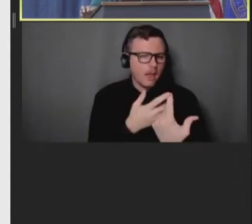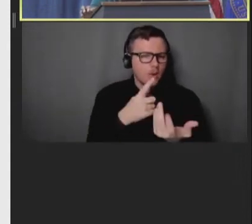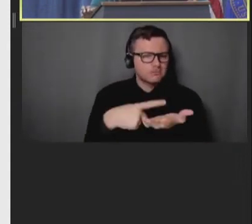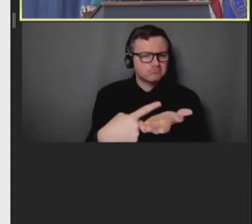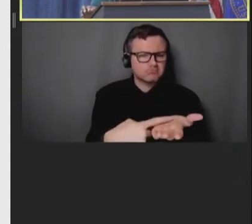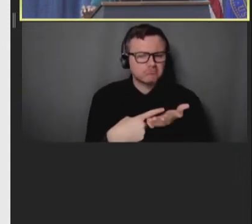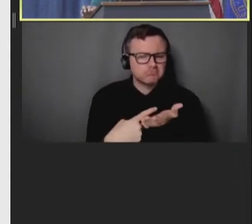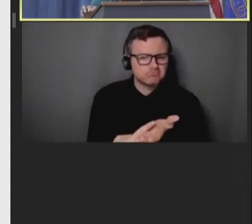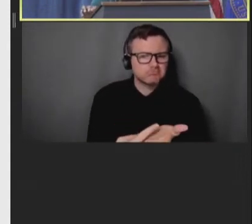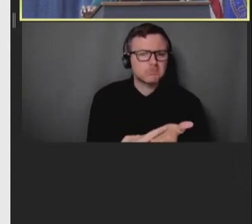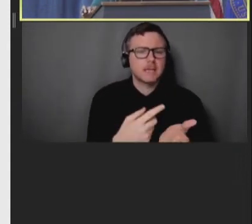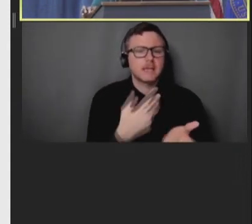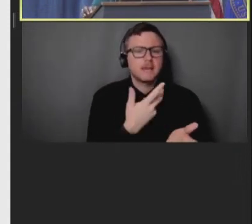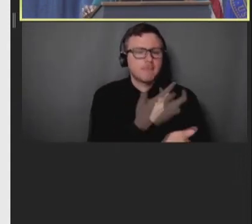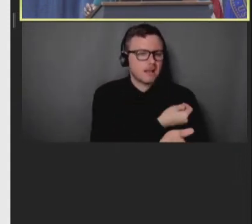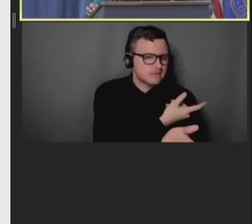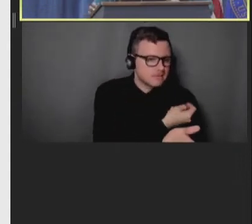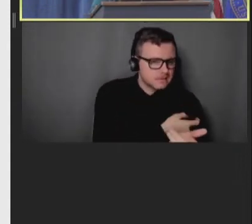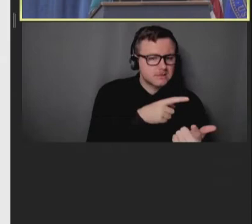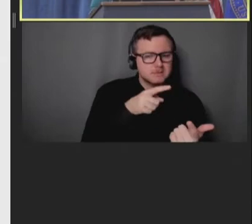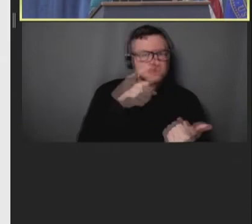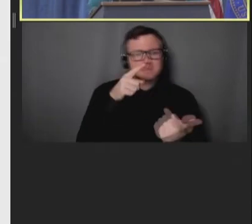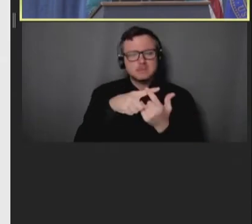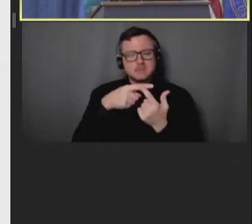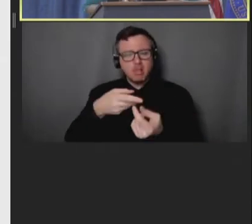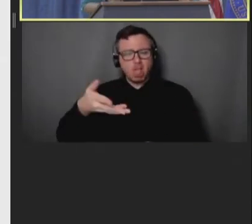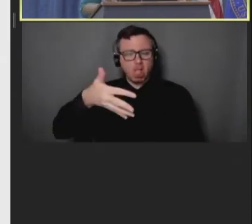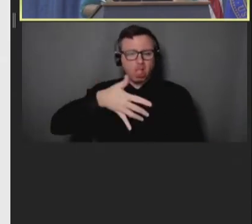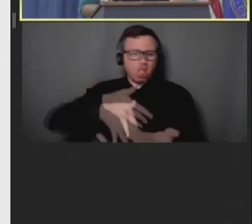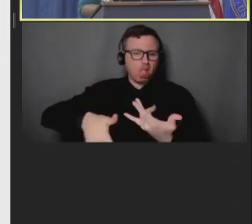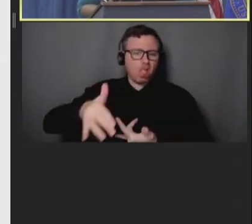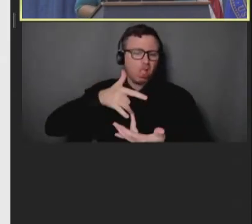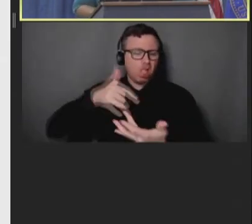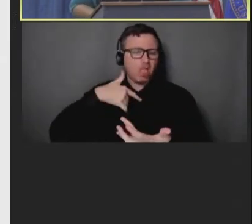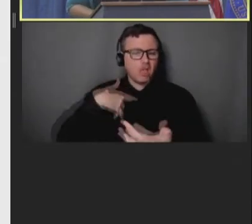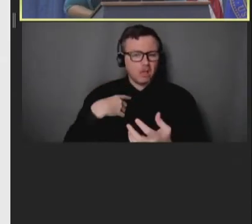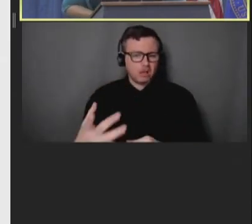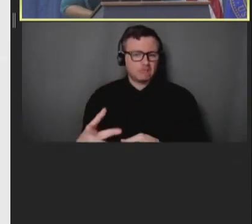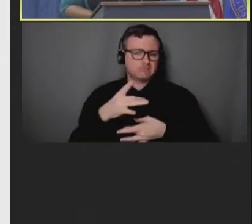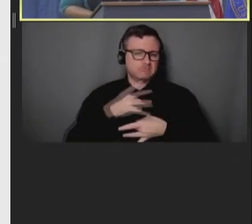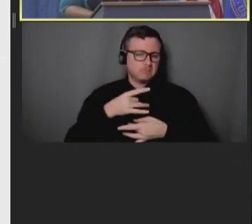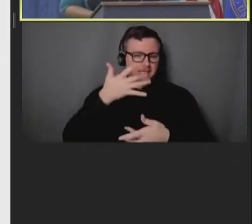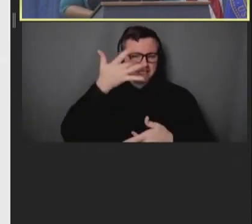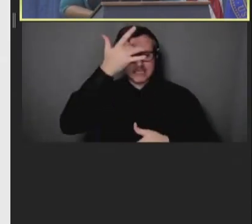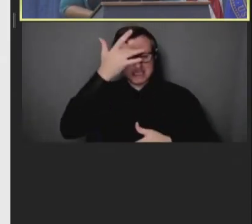how we should talk about communicable diseases or vaccine preventable diseases, et cetera.